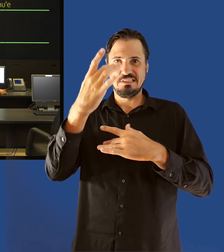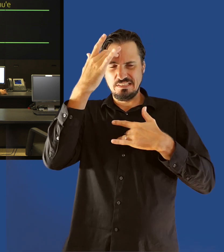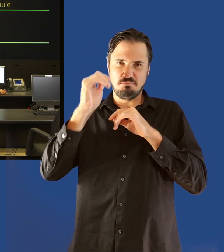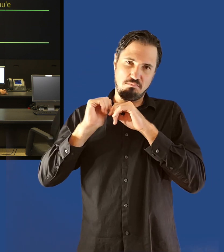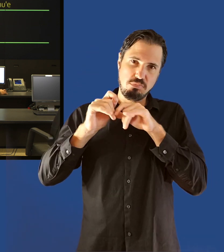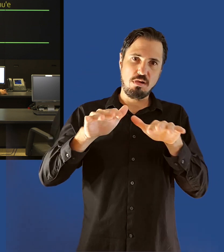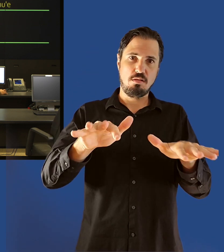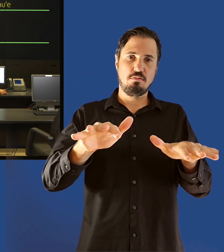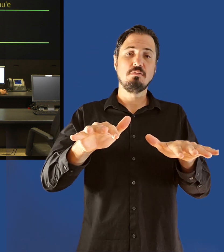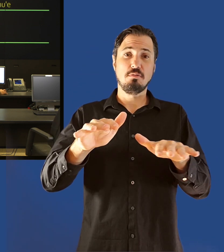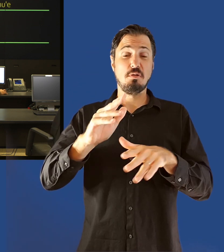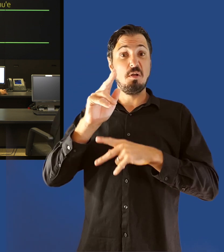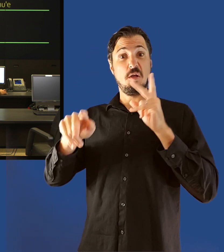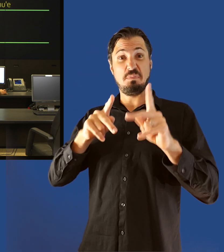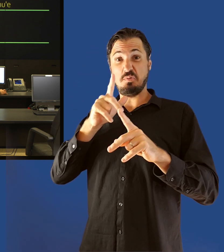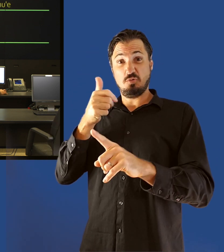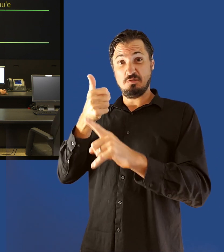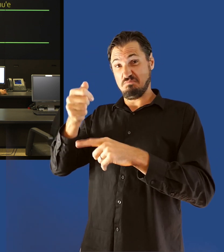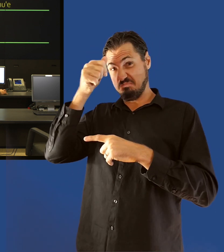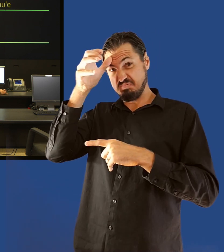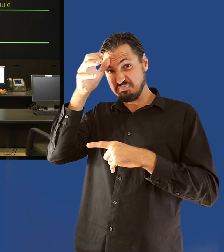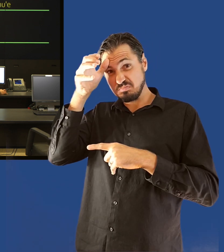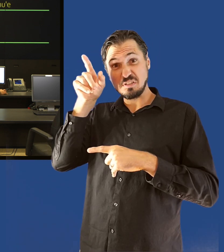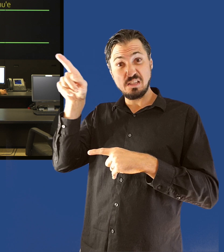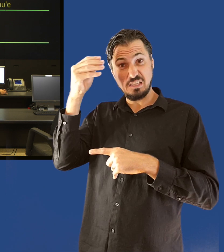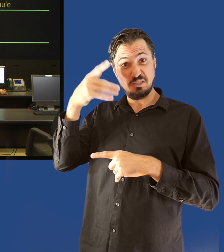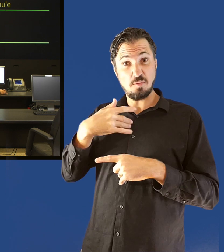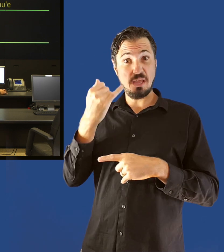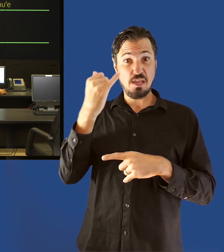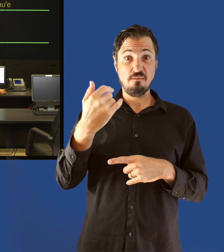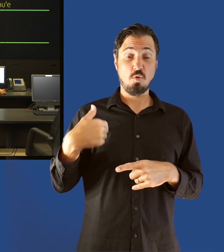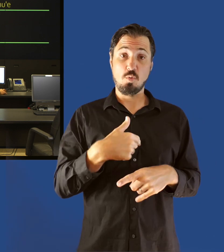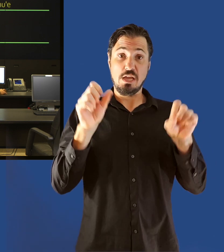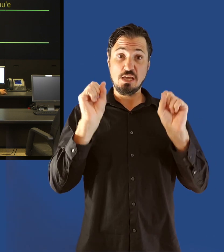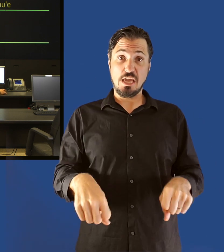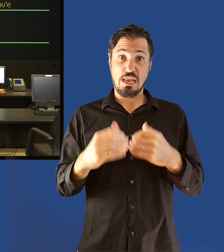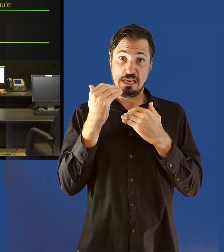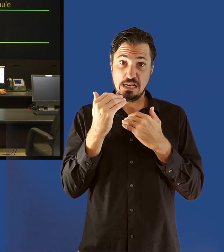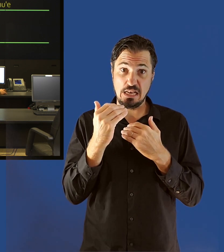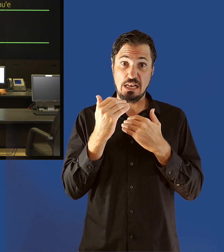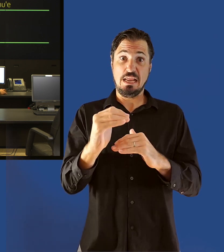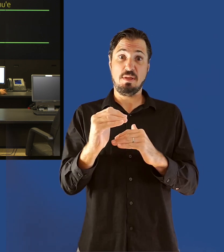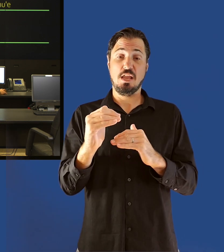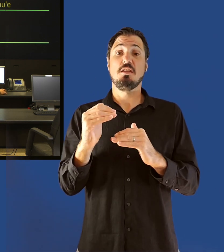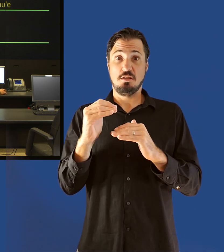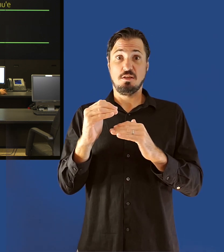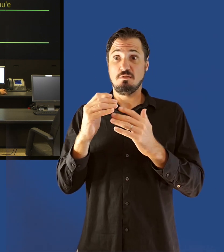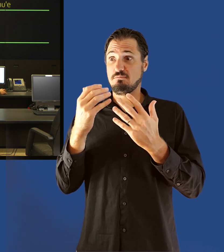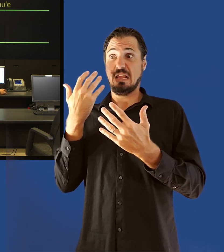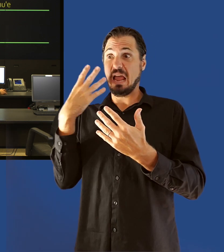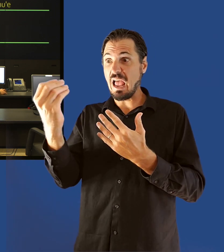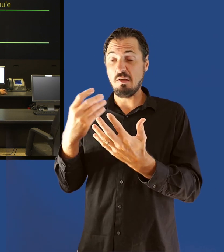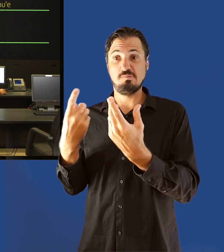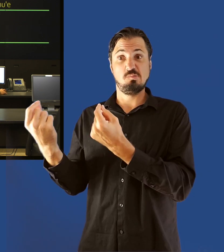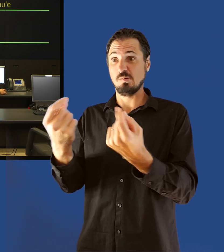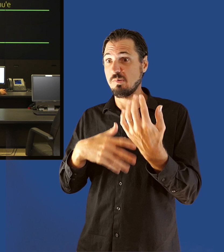And the experts continue to tell us that the better we can be at practicing these guidelines in our everyday lives, the faster we can get out of our homes and back to work.